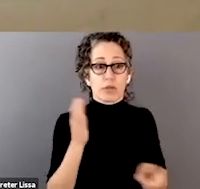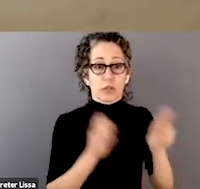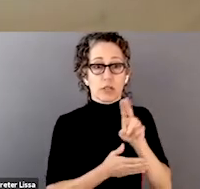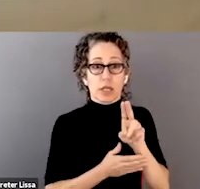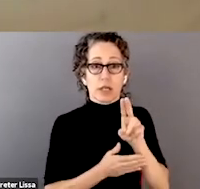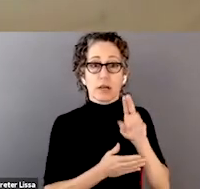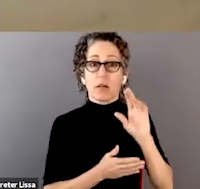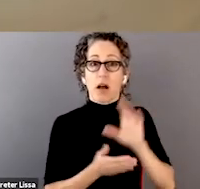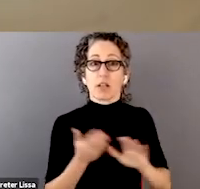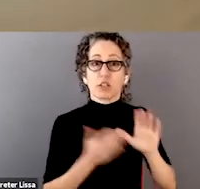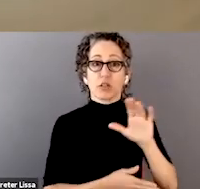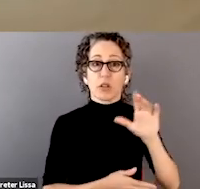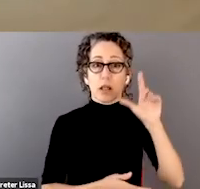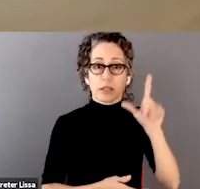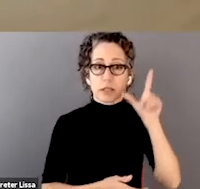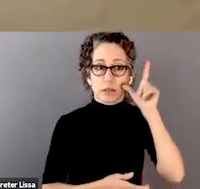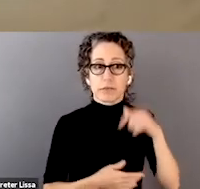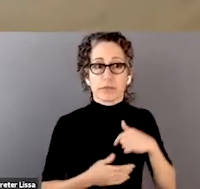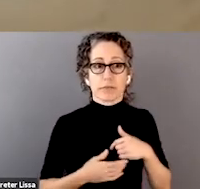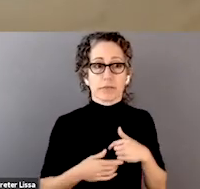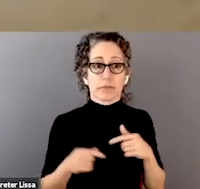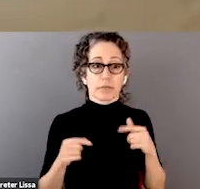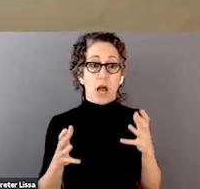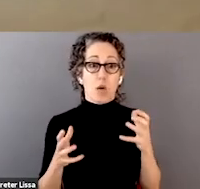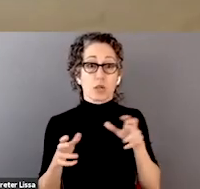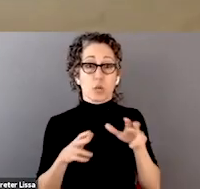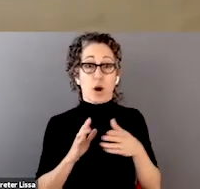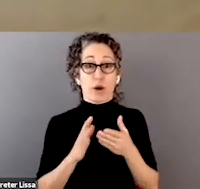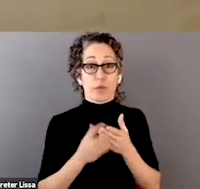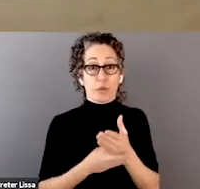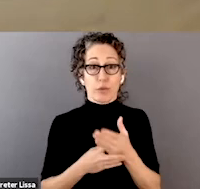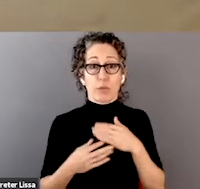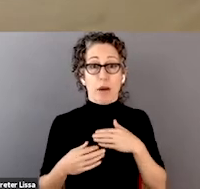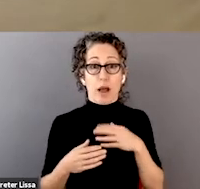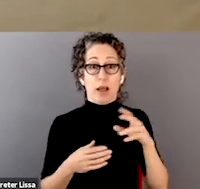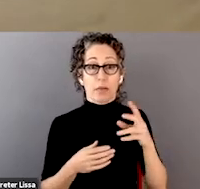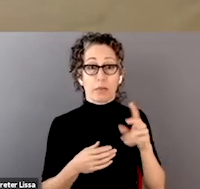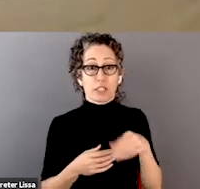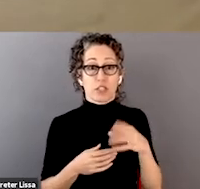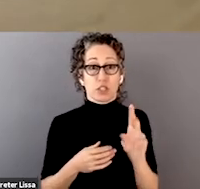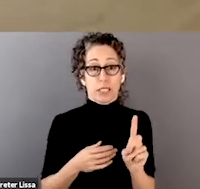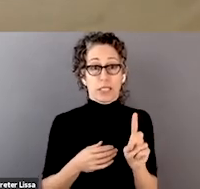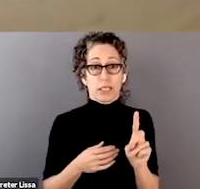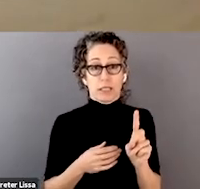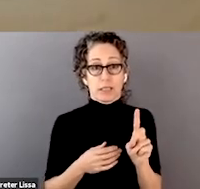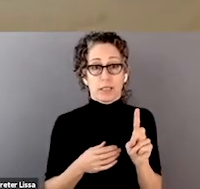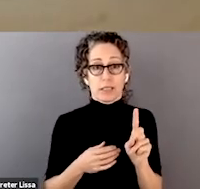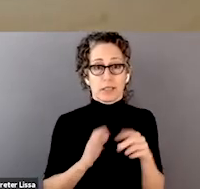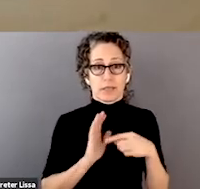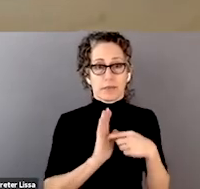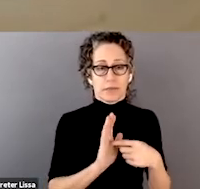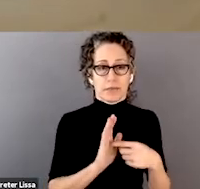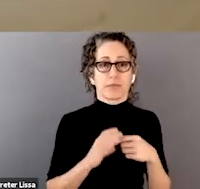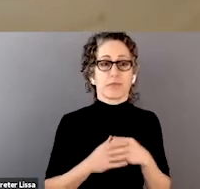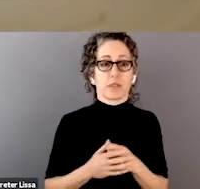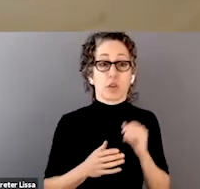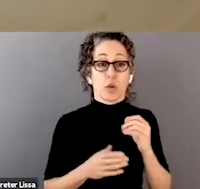In this video, I'd like to walk you through my doctoral thesis project in which we're reconstructing deep trees. However, these trees do not come from a forest,